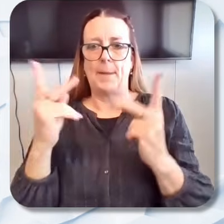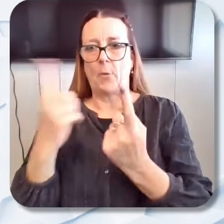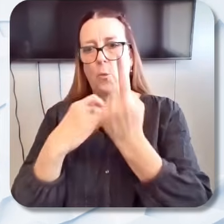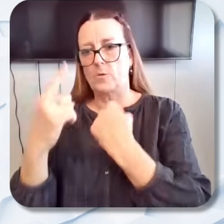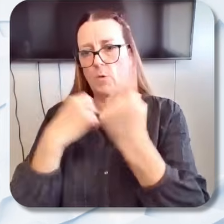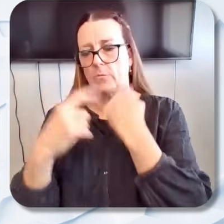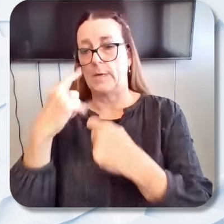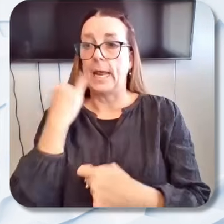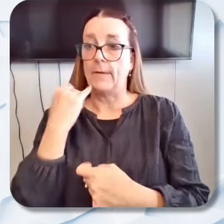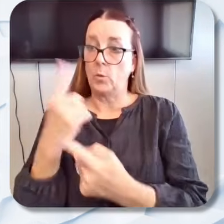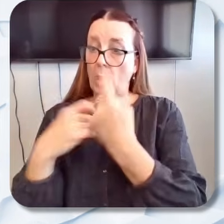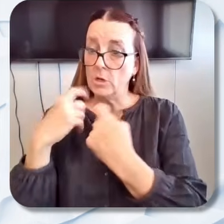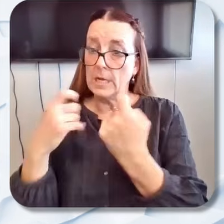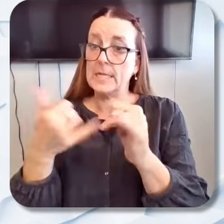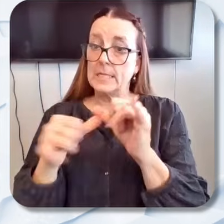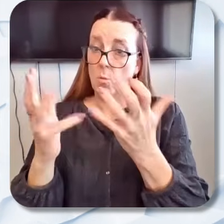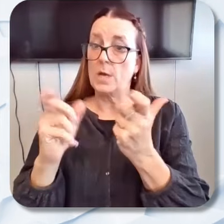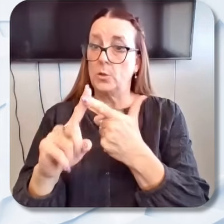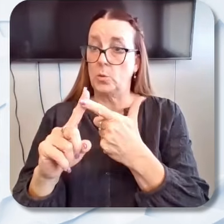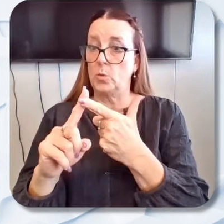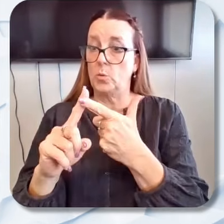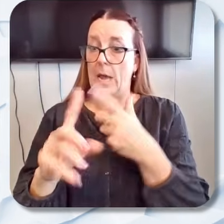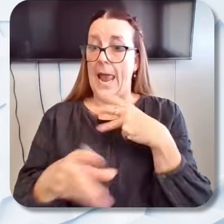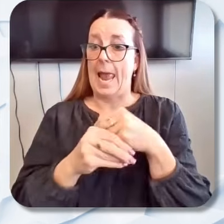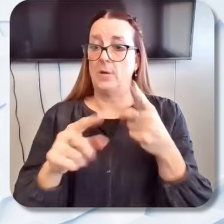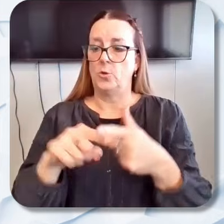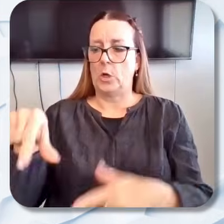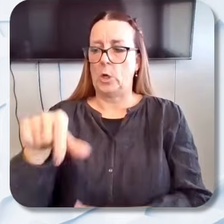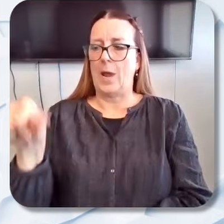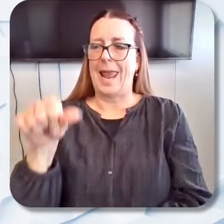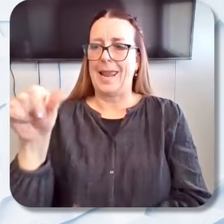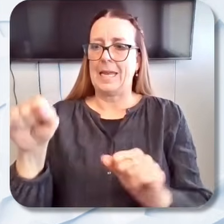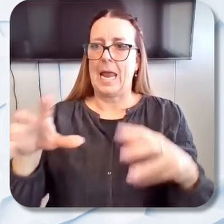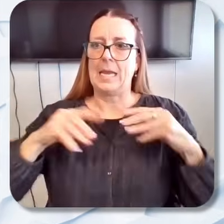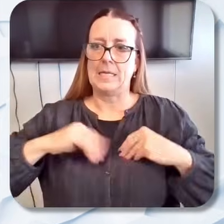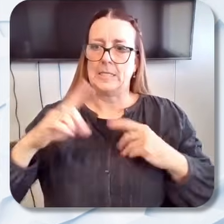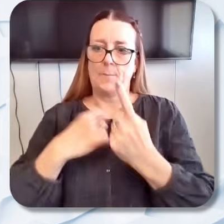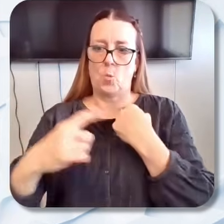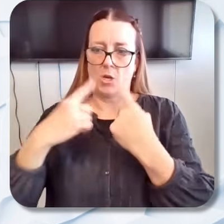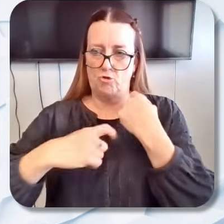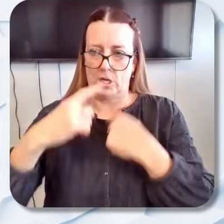If you have questions and you still want to put them into the Q and A we can accept those questions.